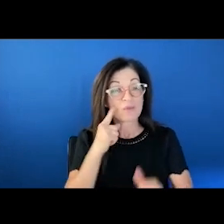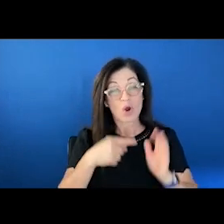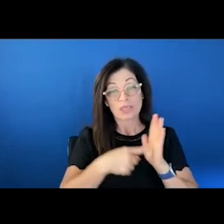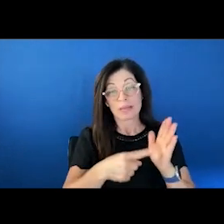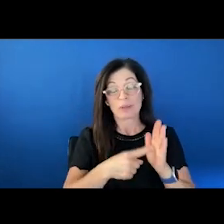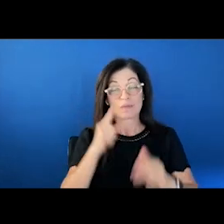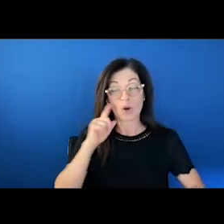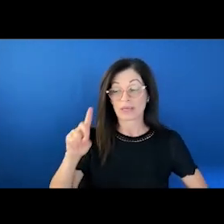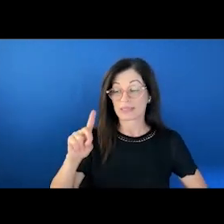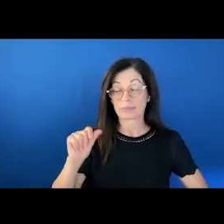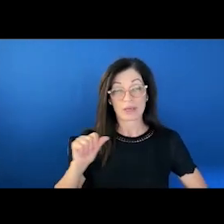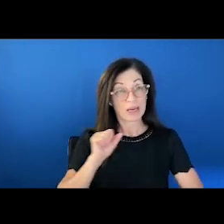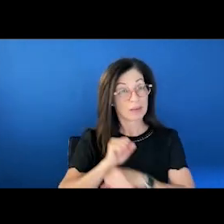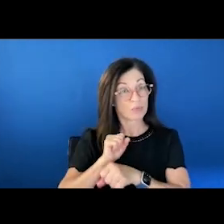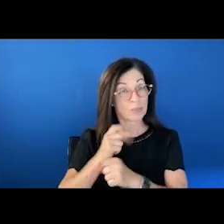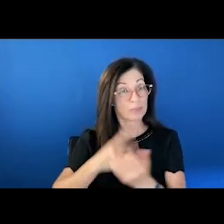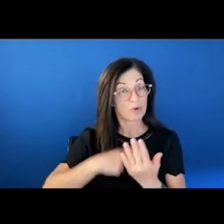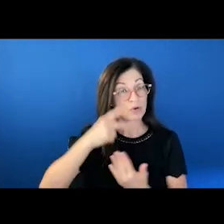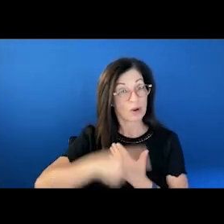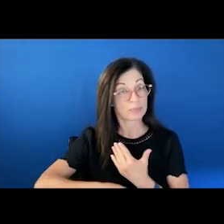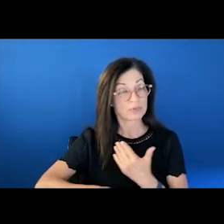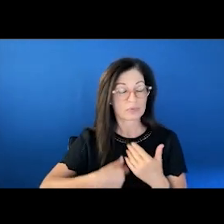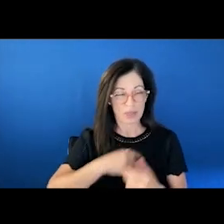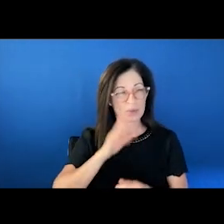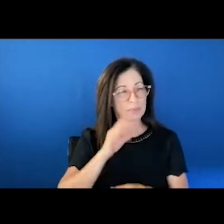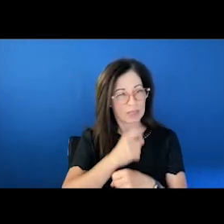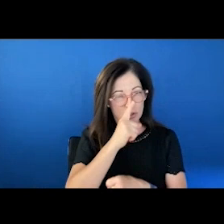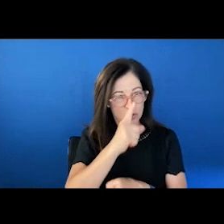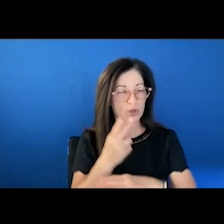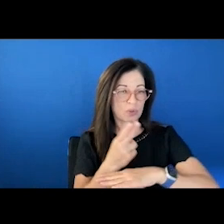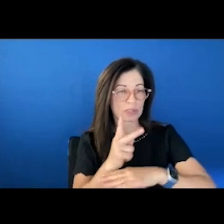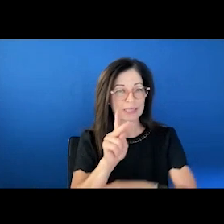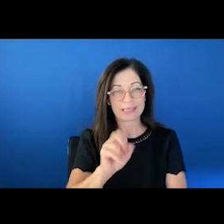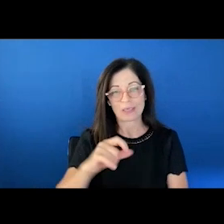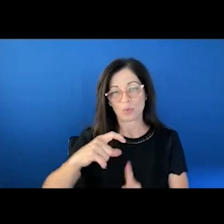For example, for disability employment programs, I would ensure you’re using the